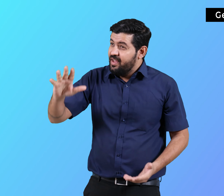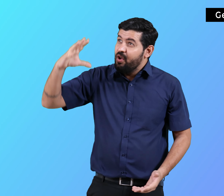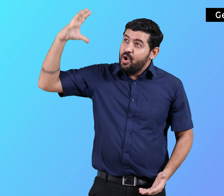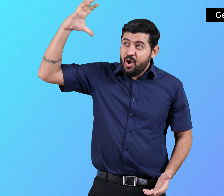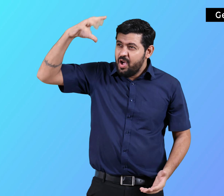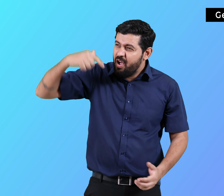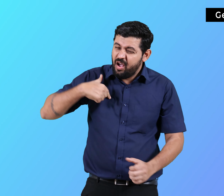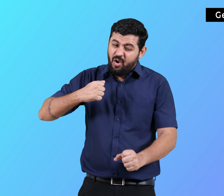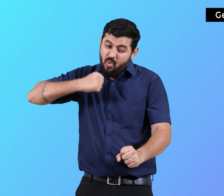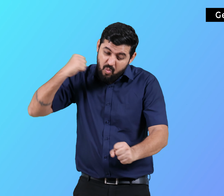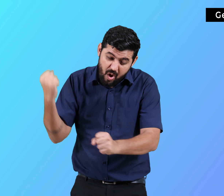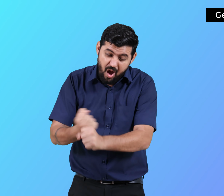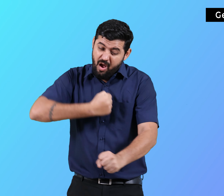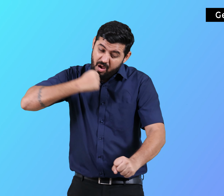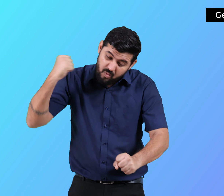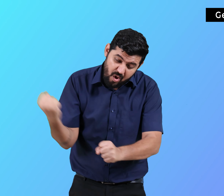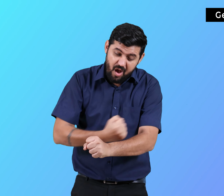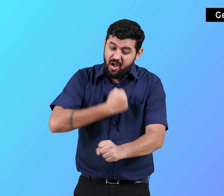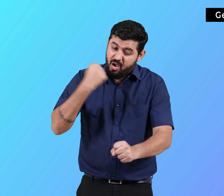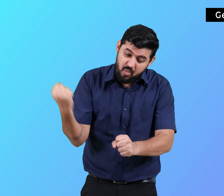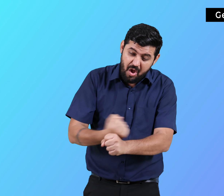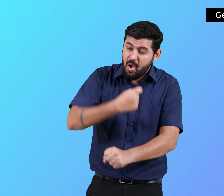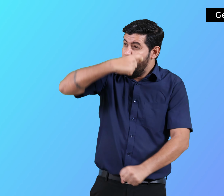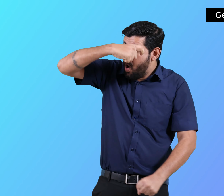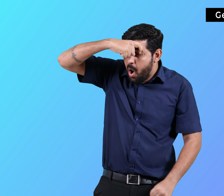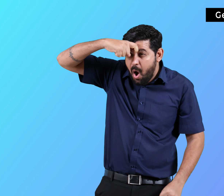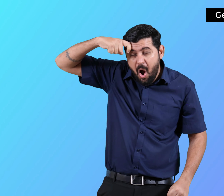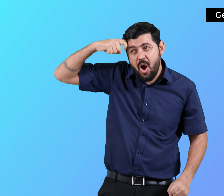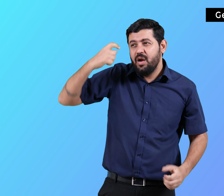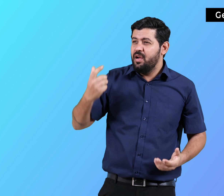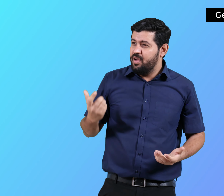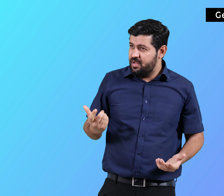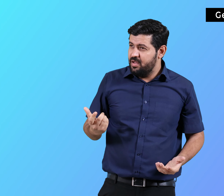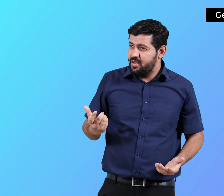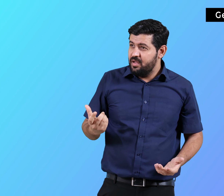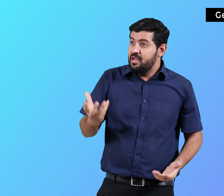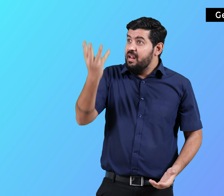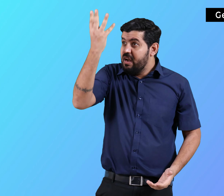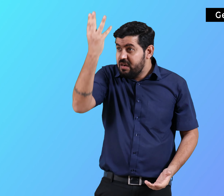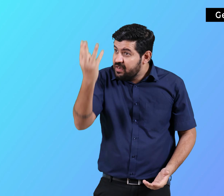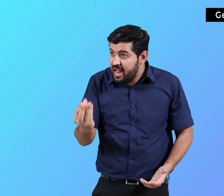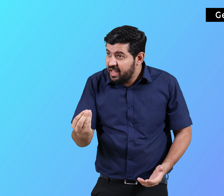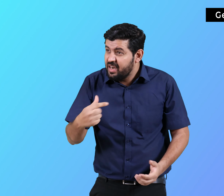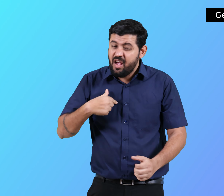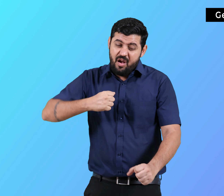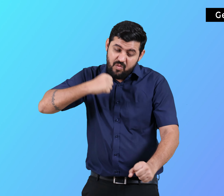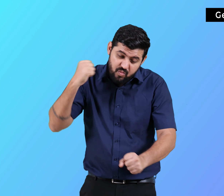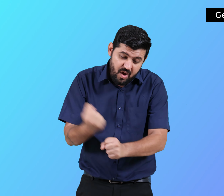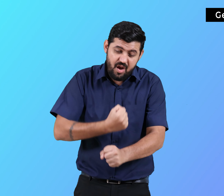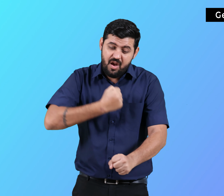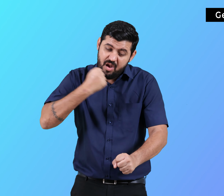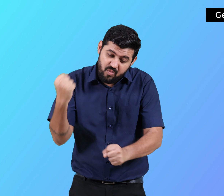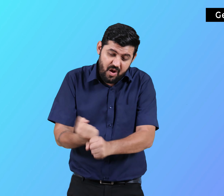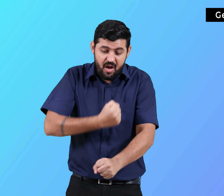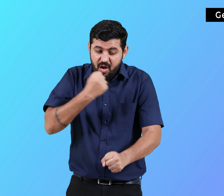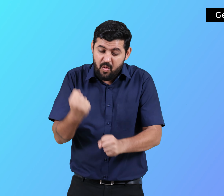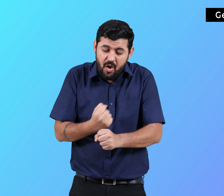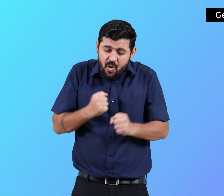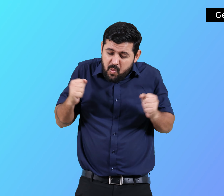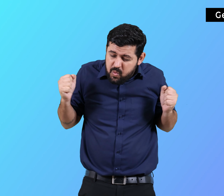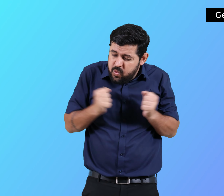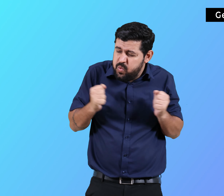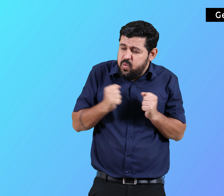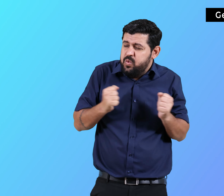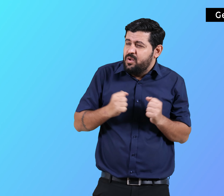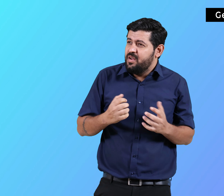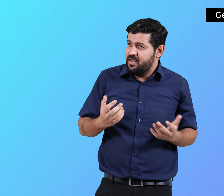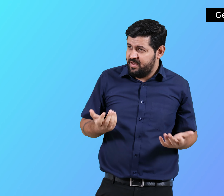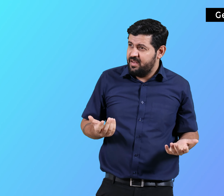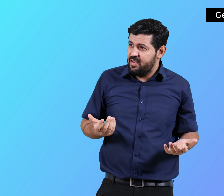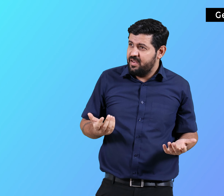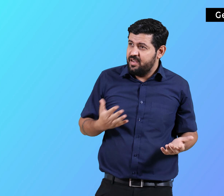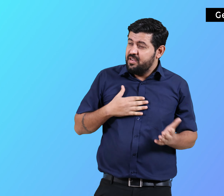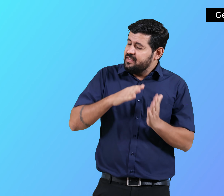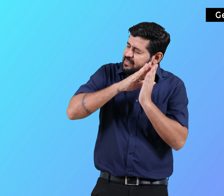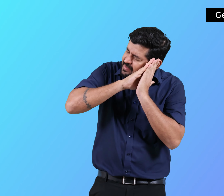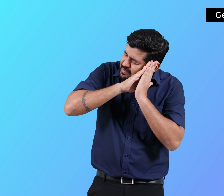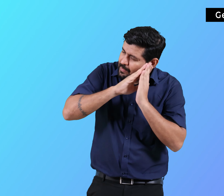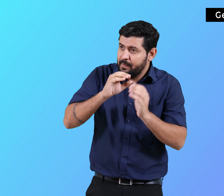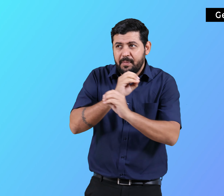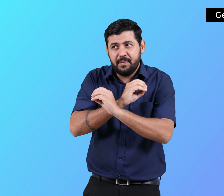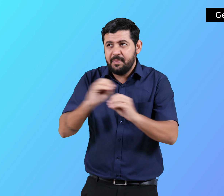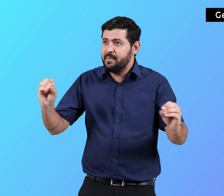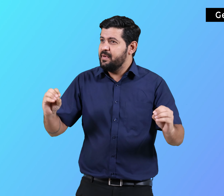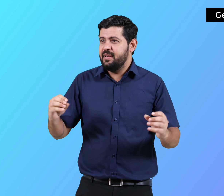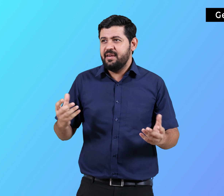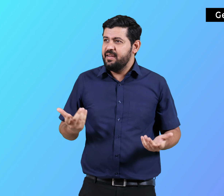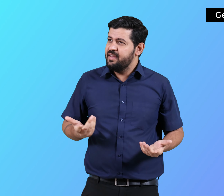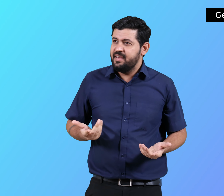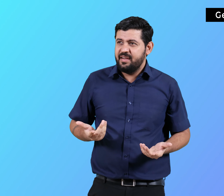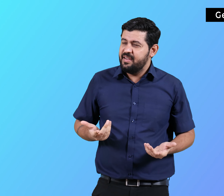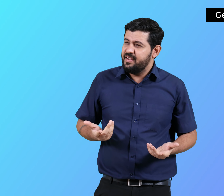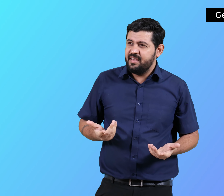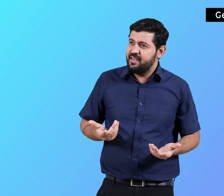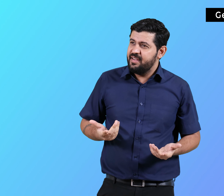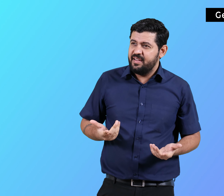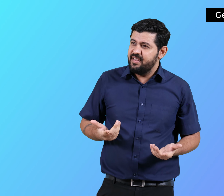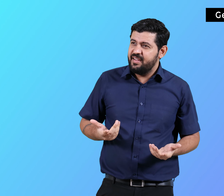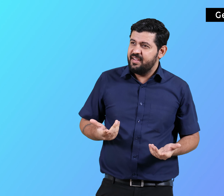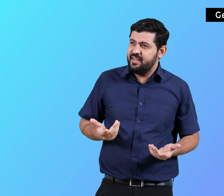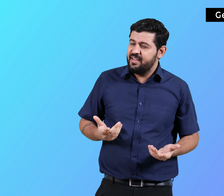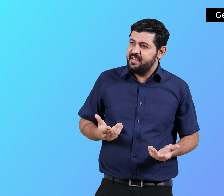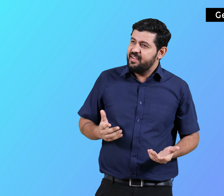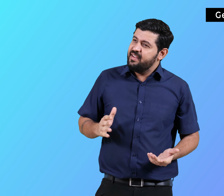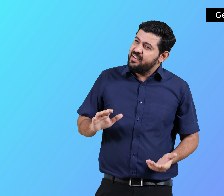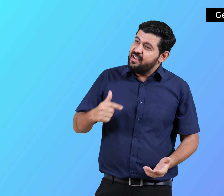I worked hard in the scorching heat of the day, and the cold nights kept me from getting enough sleep.